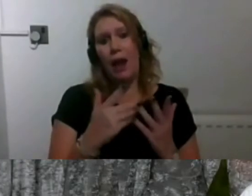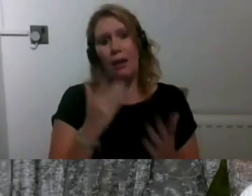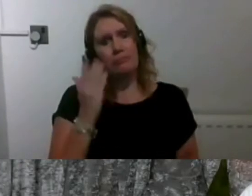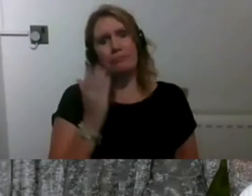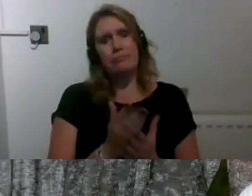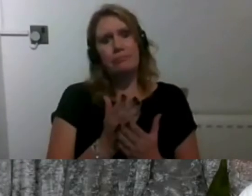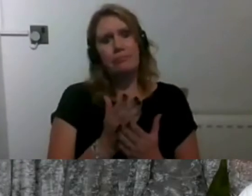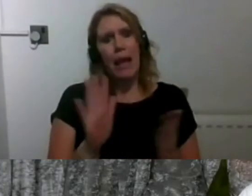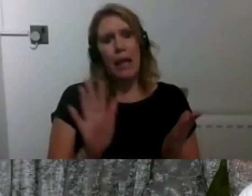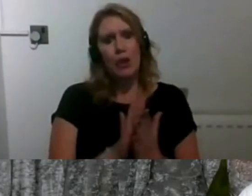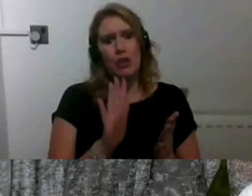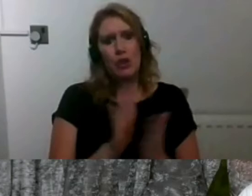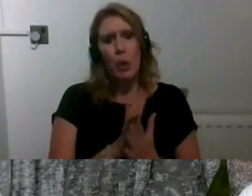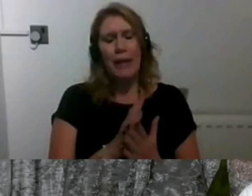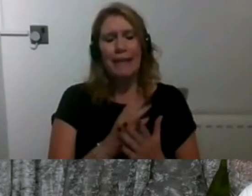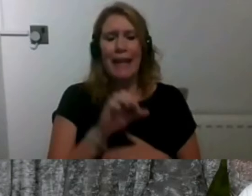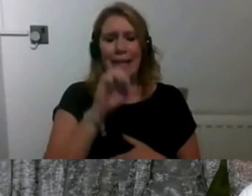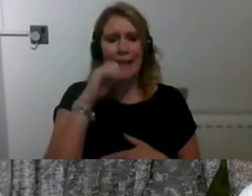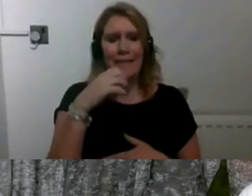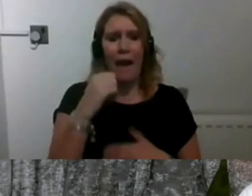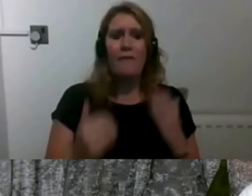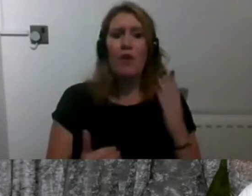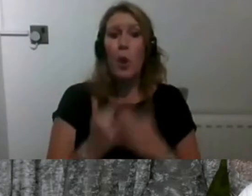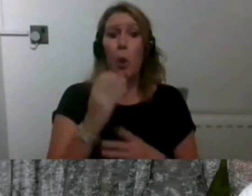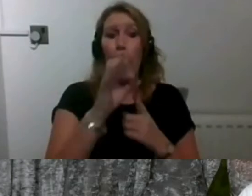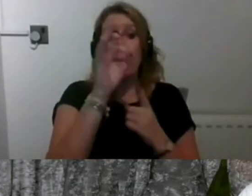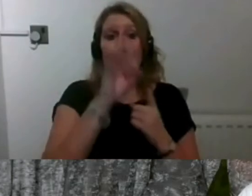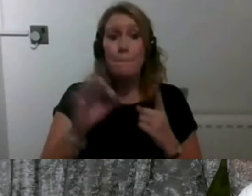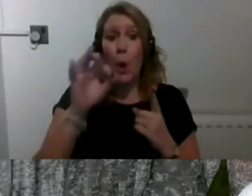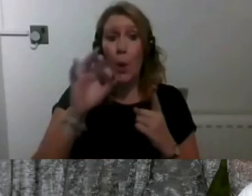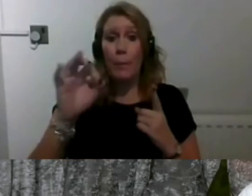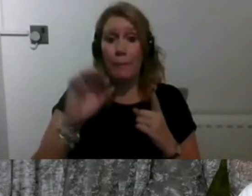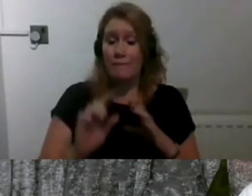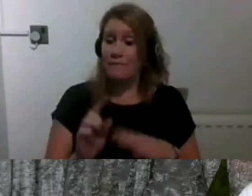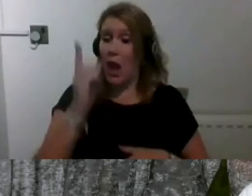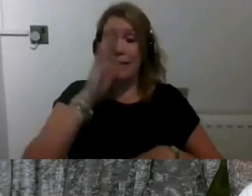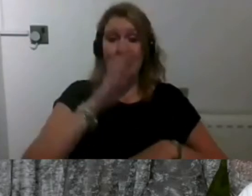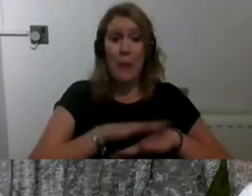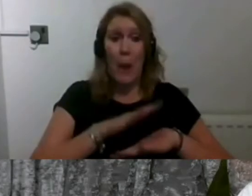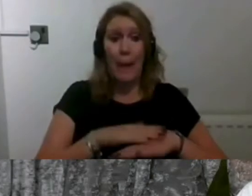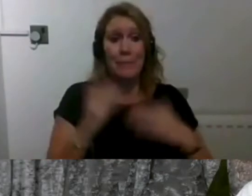to have a new poem from you premiered tonight so thank you together.